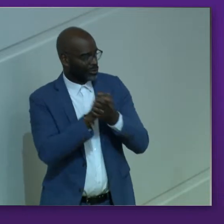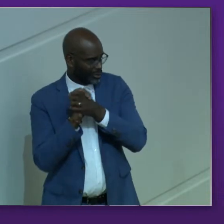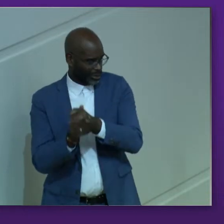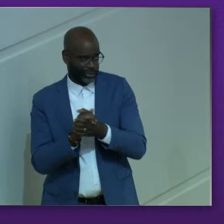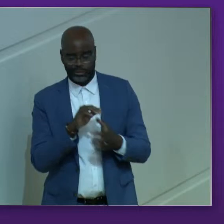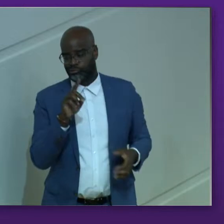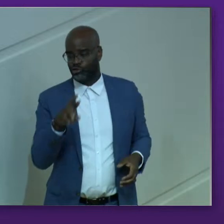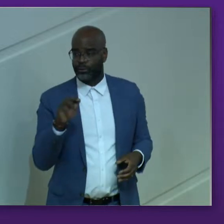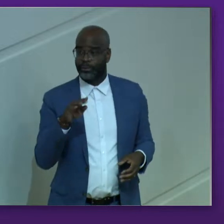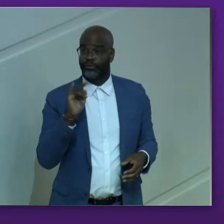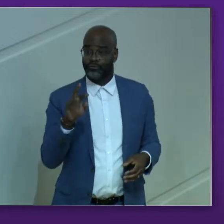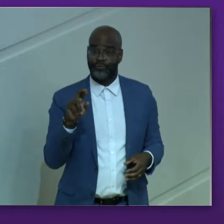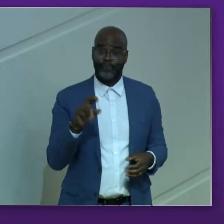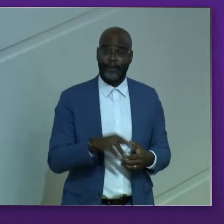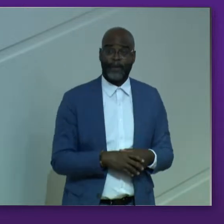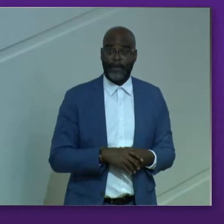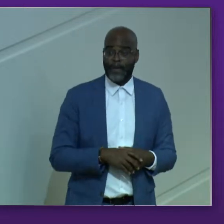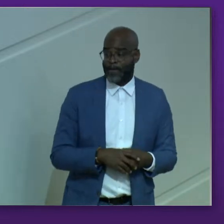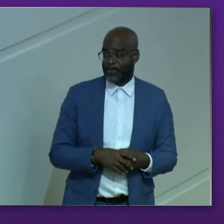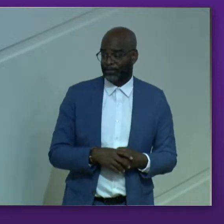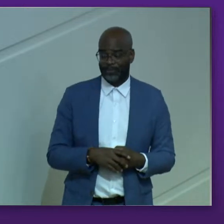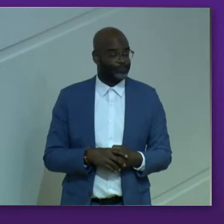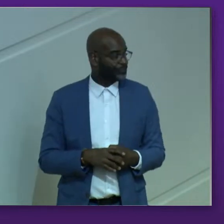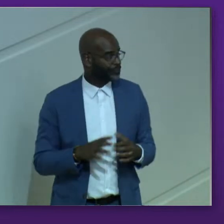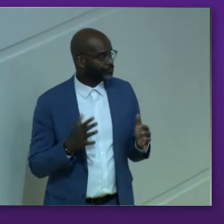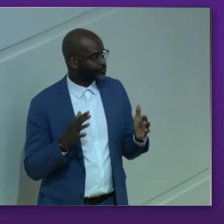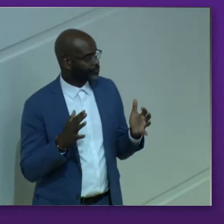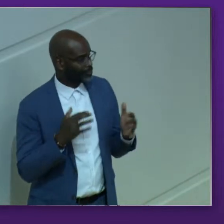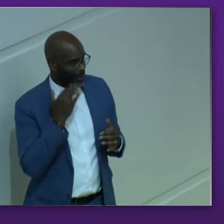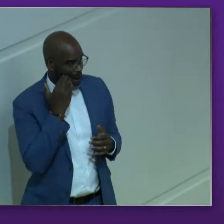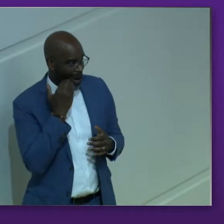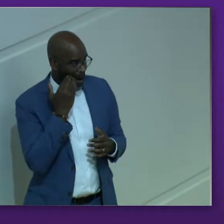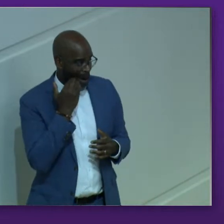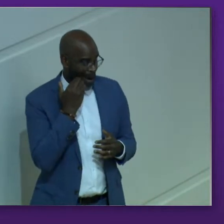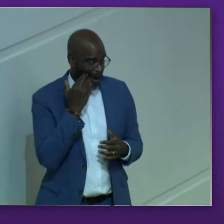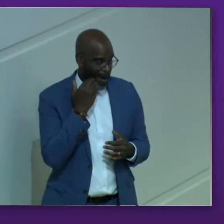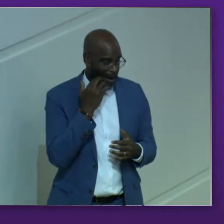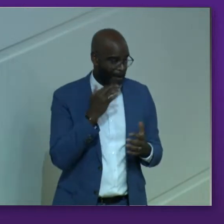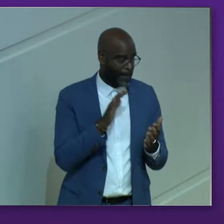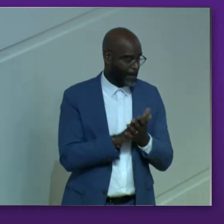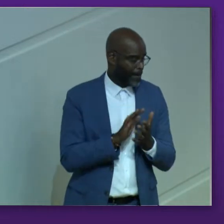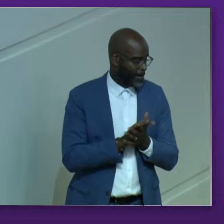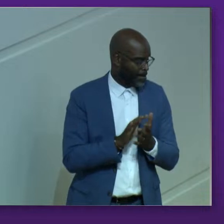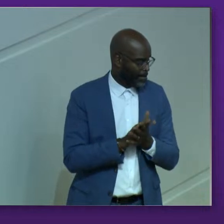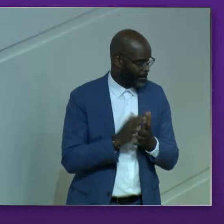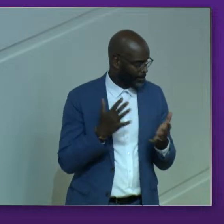RECEIVED GLOWING PRAISE FROM